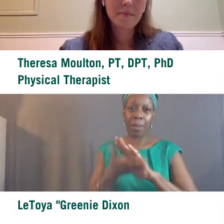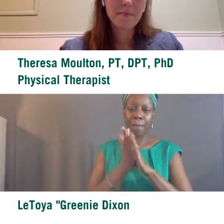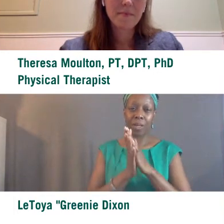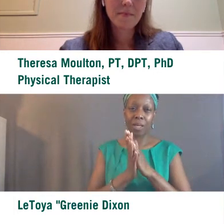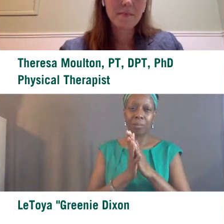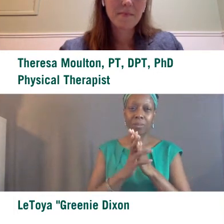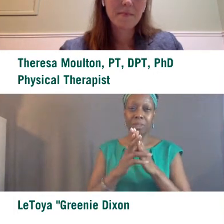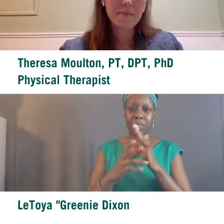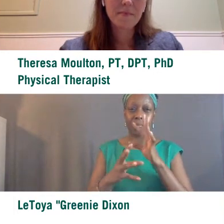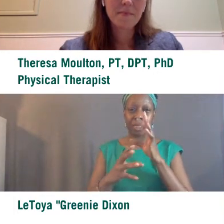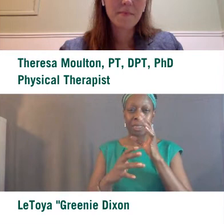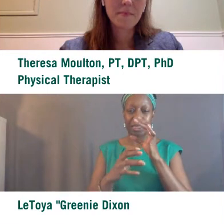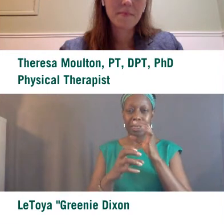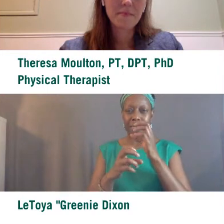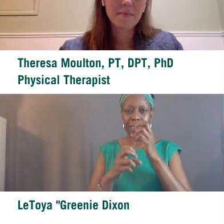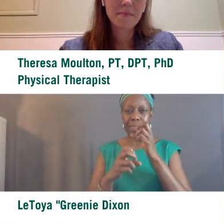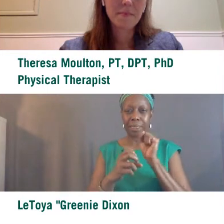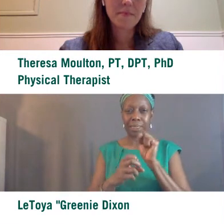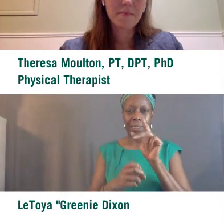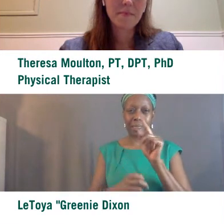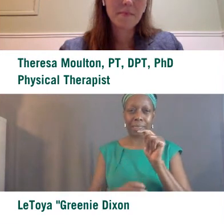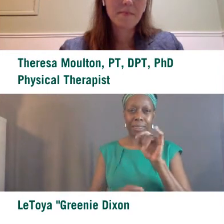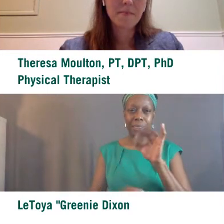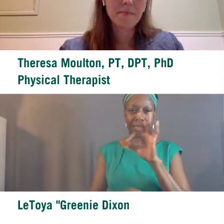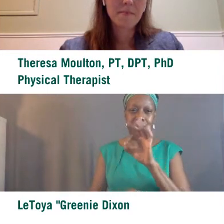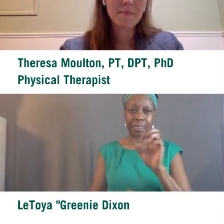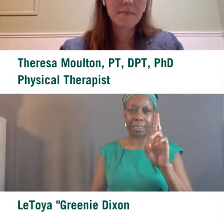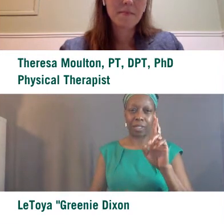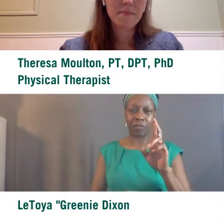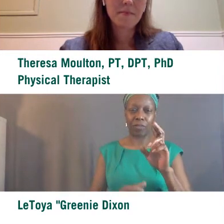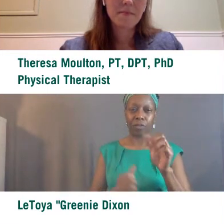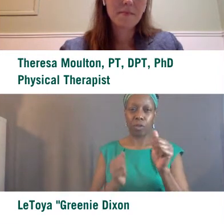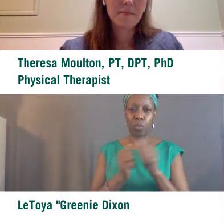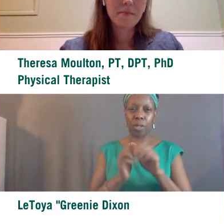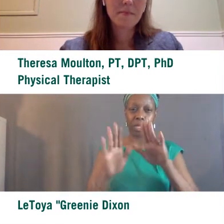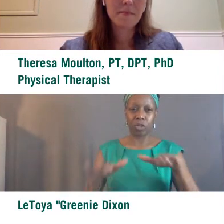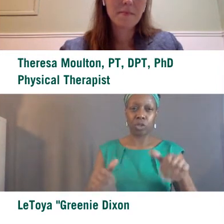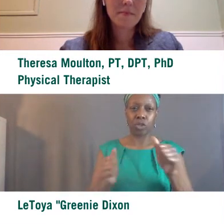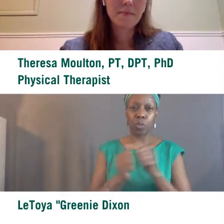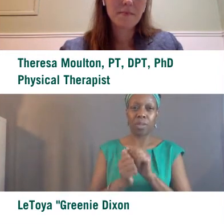with CP and also adults. And so that fascia manipulation,